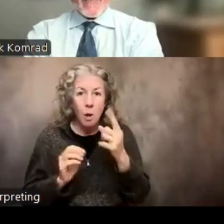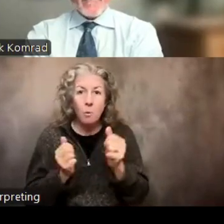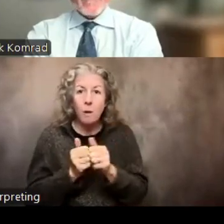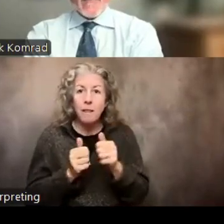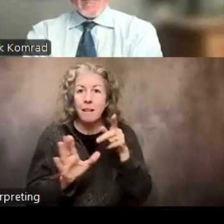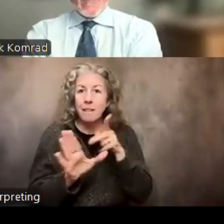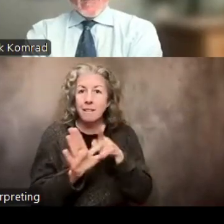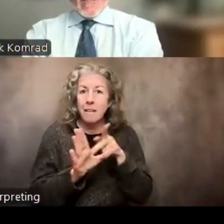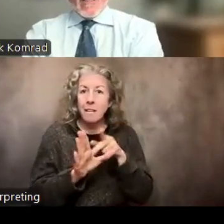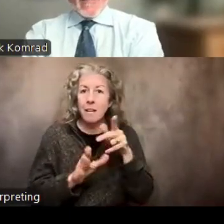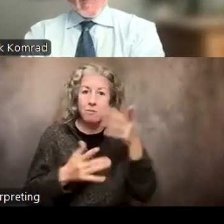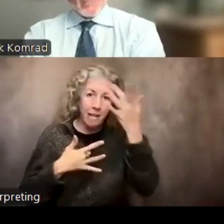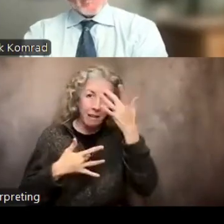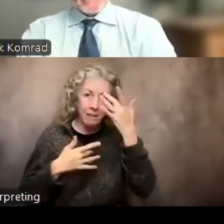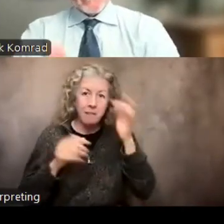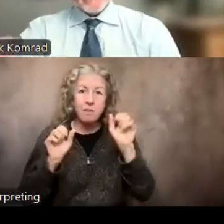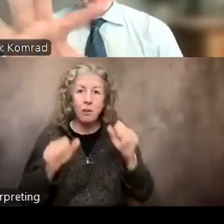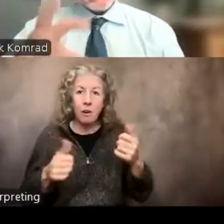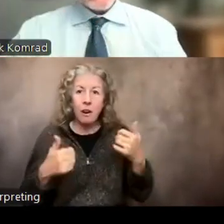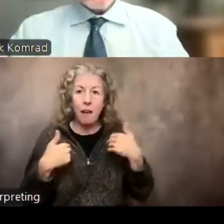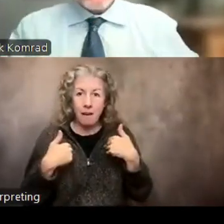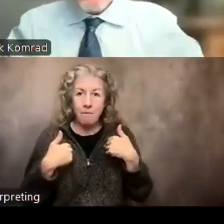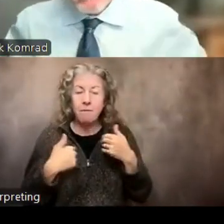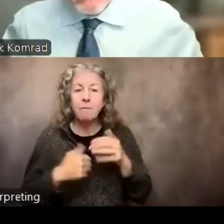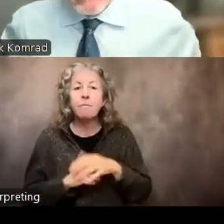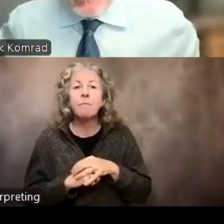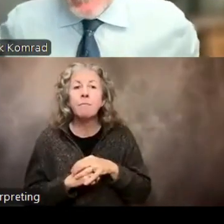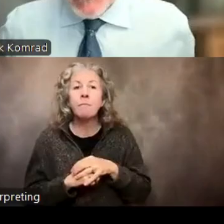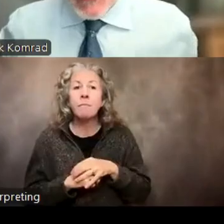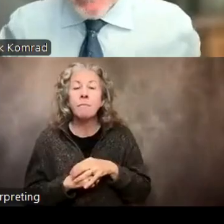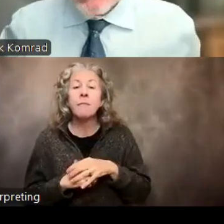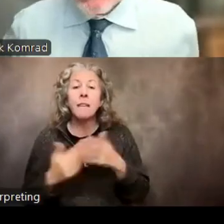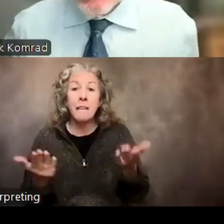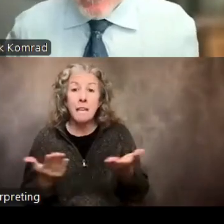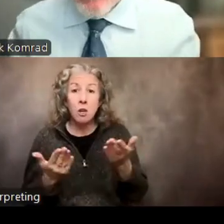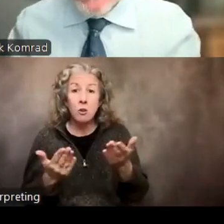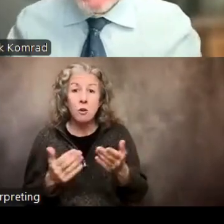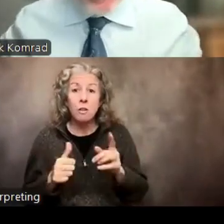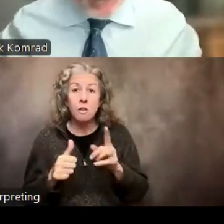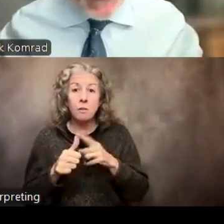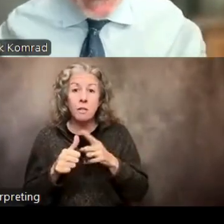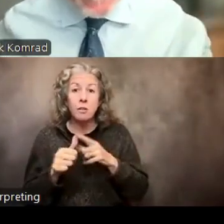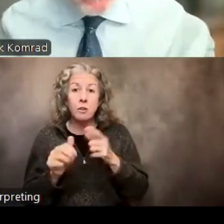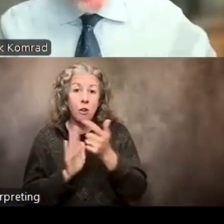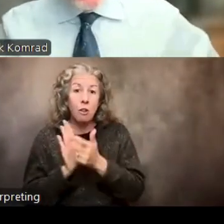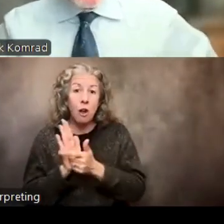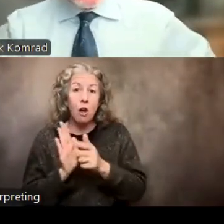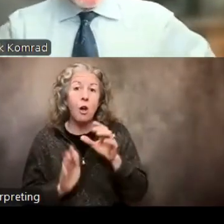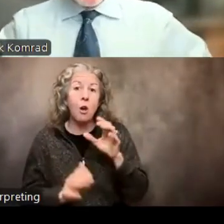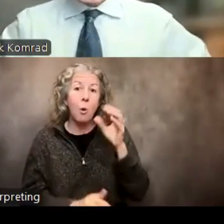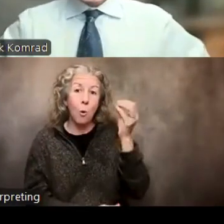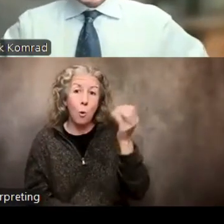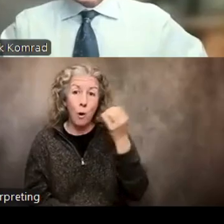it. Now here the original law was in Oregon, and other states